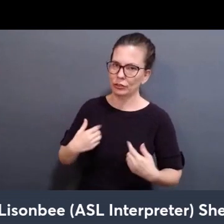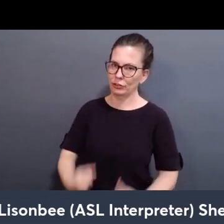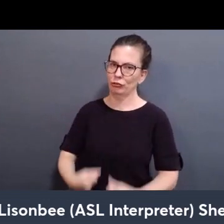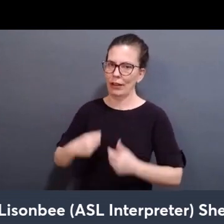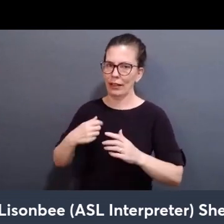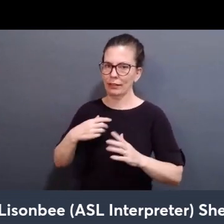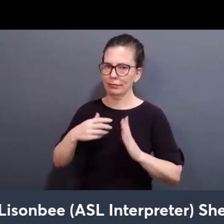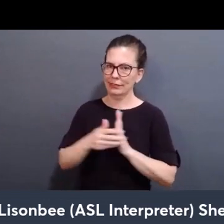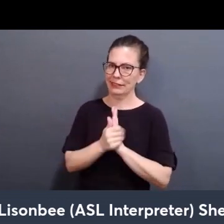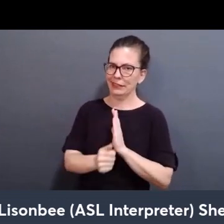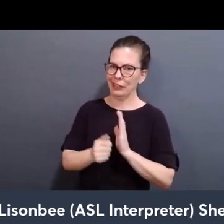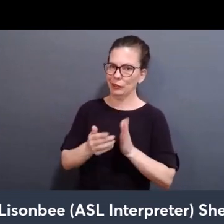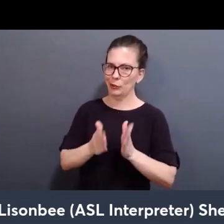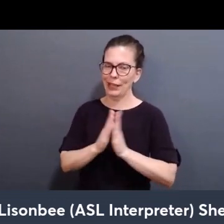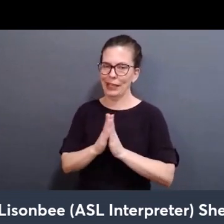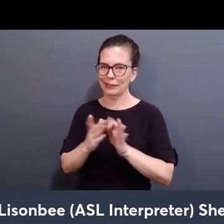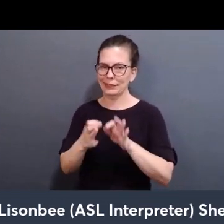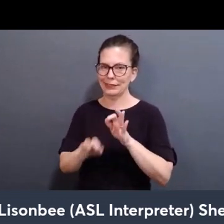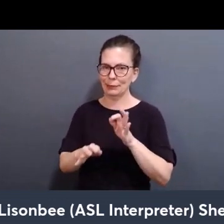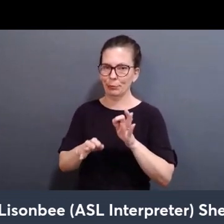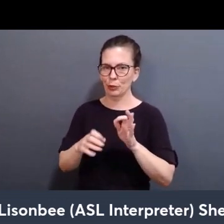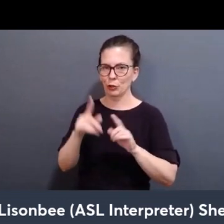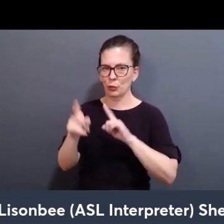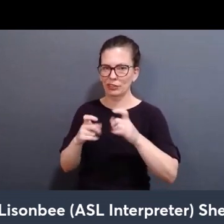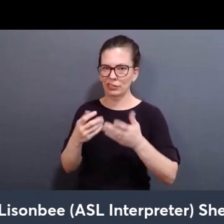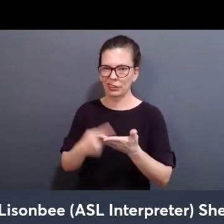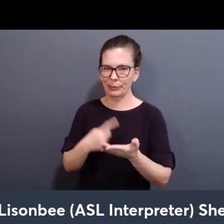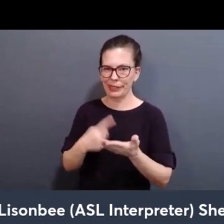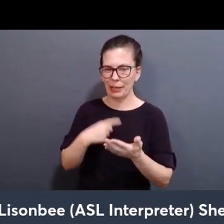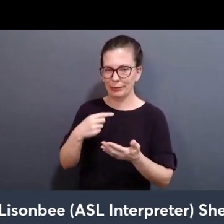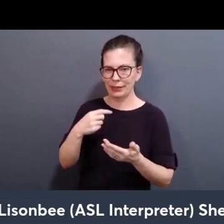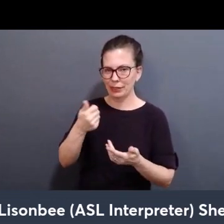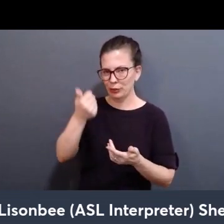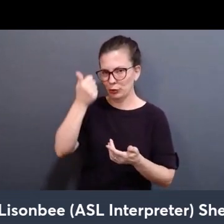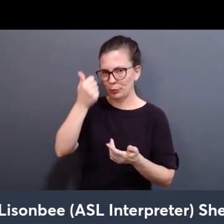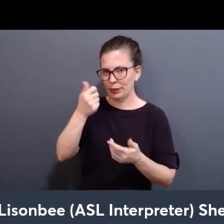ask the obvious, sometimes stupid questions. That's kind of my thing.